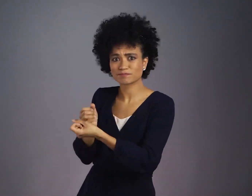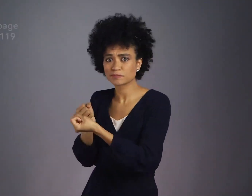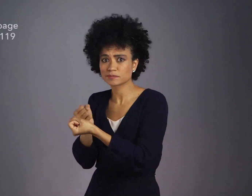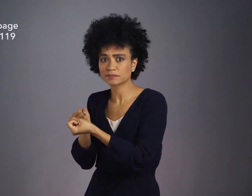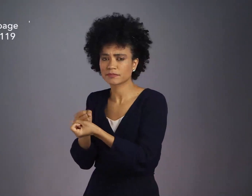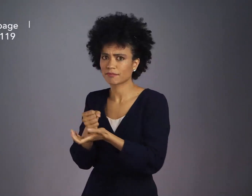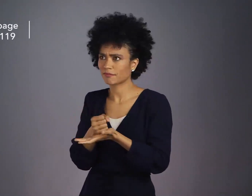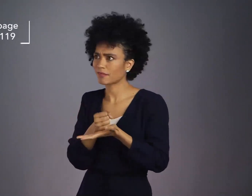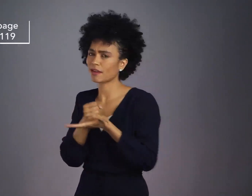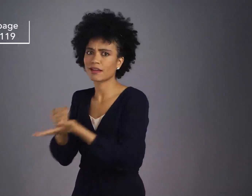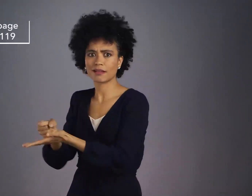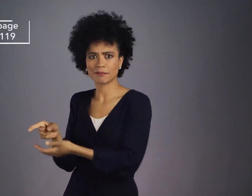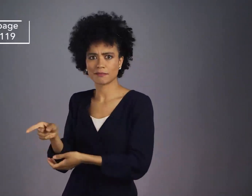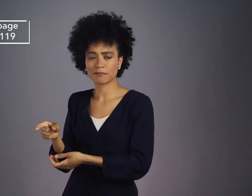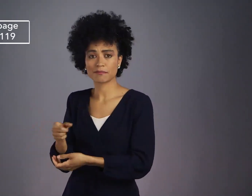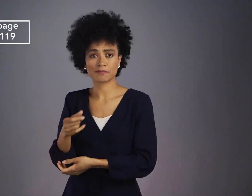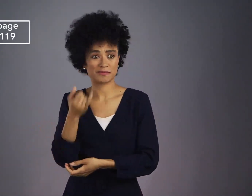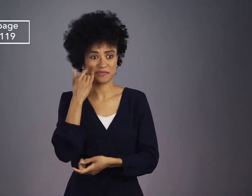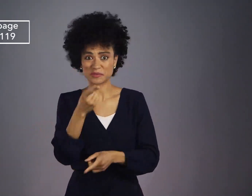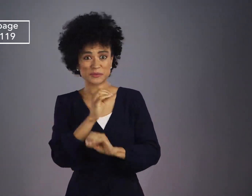Without you he would have gone to pieces long ago.